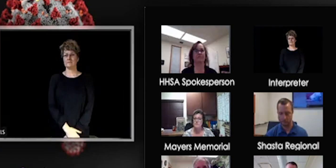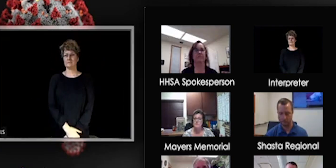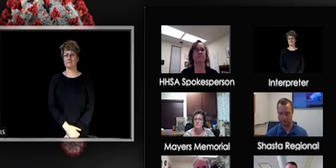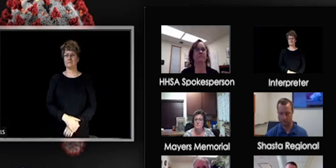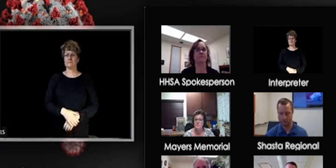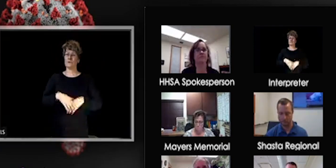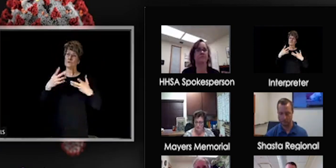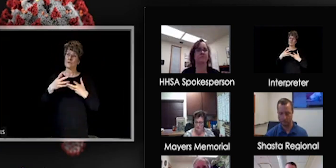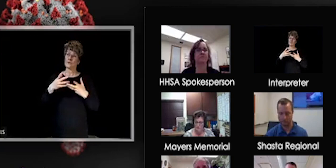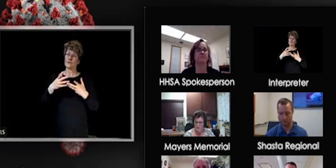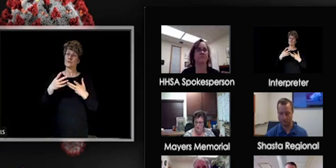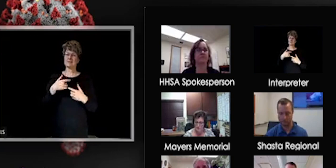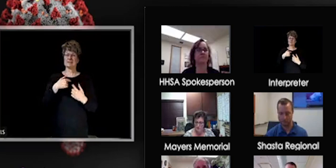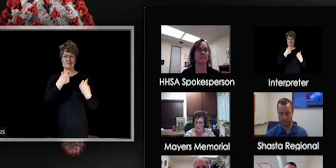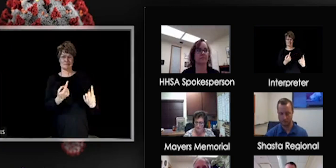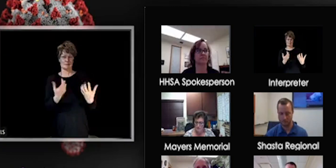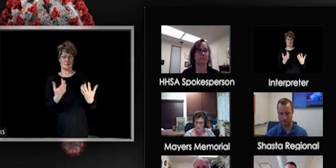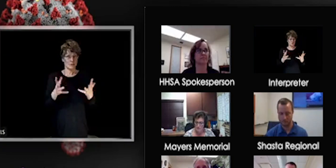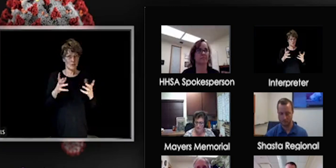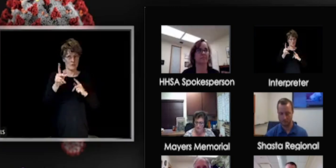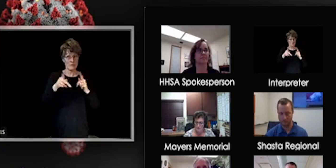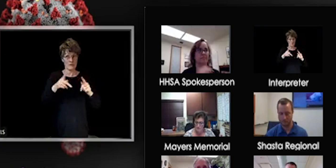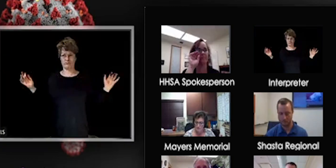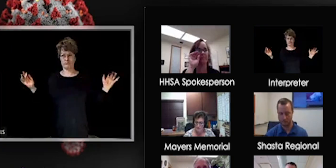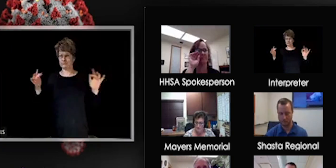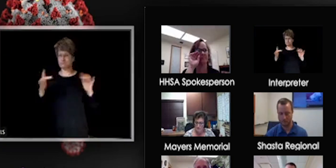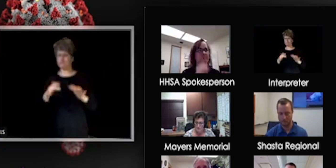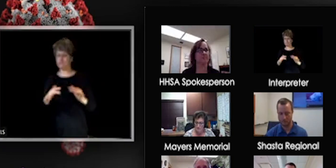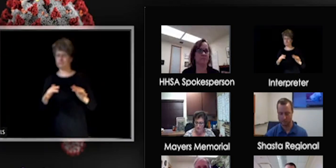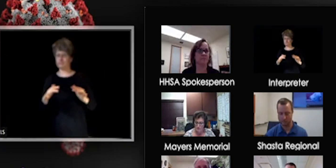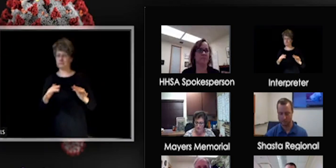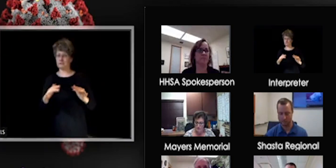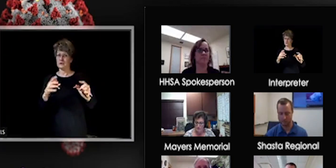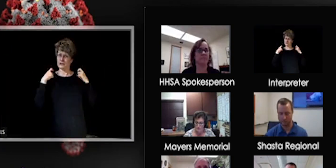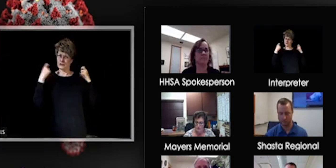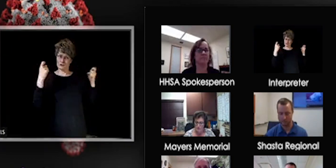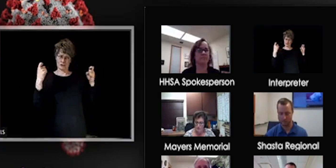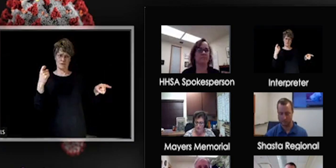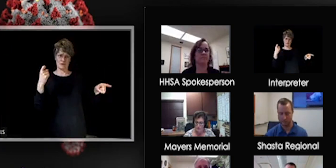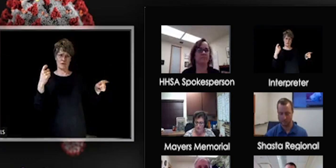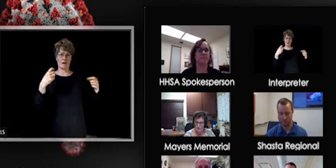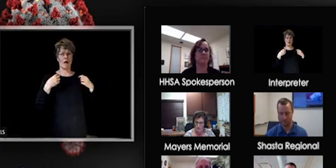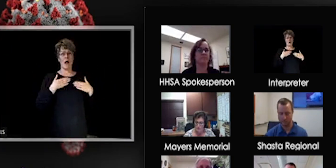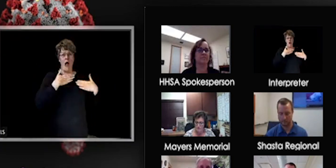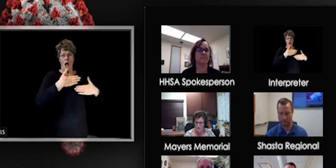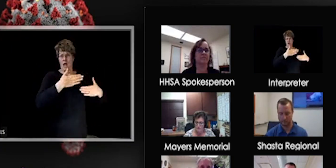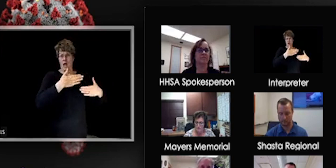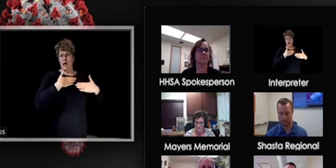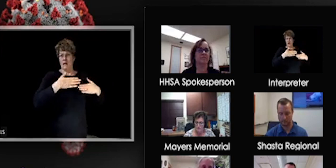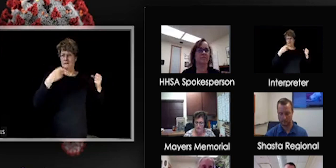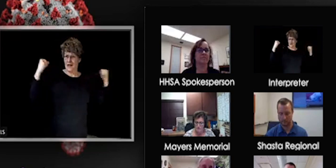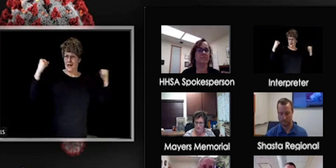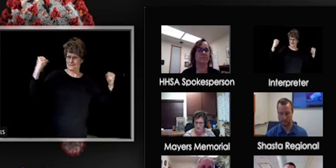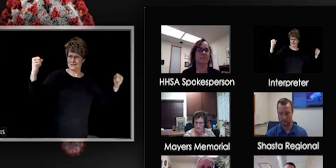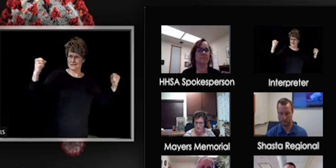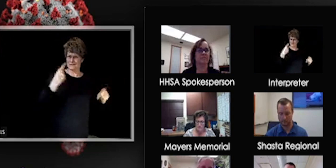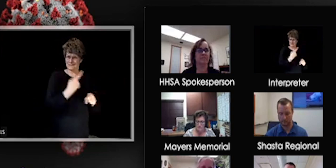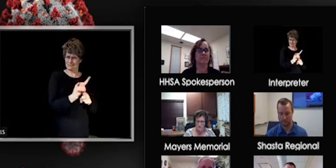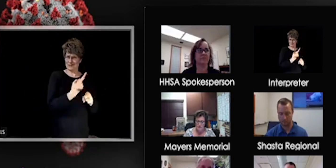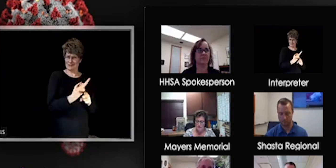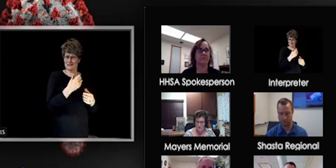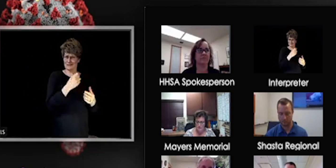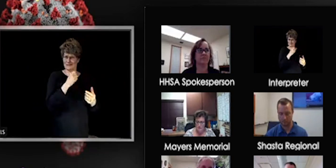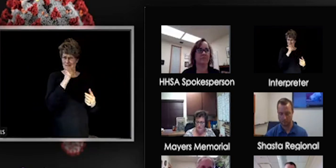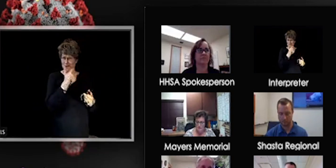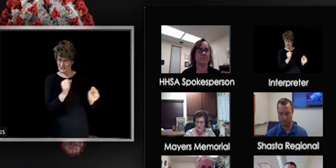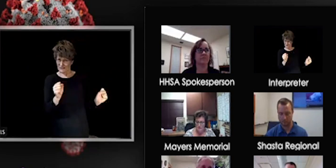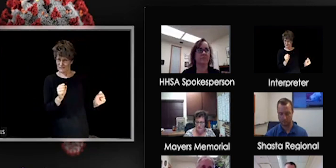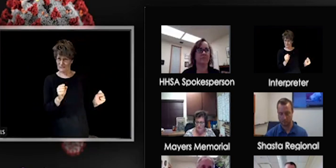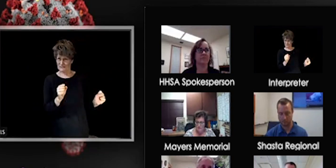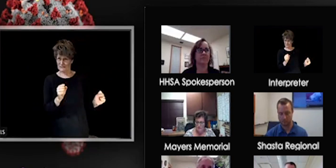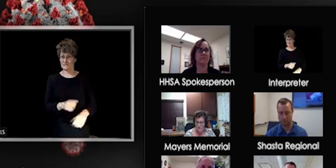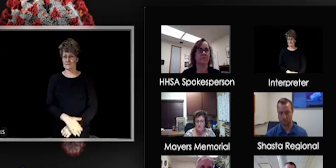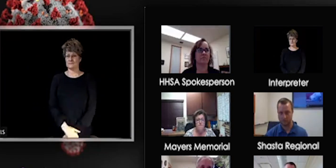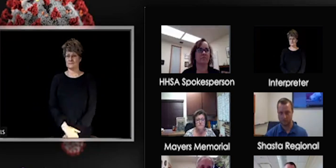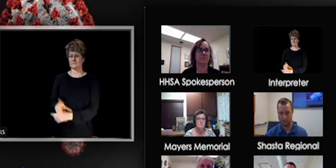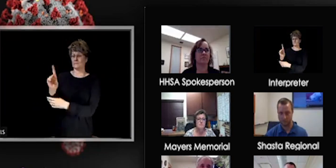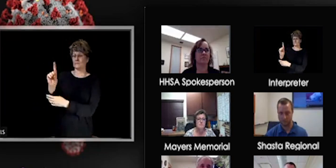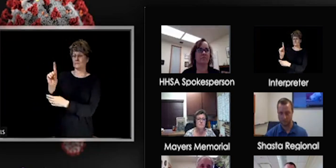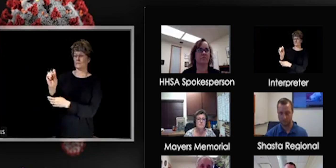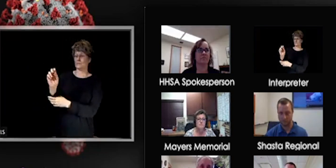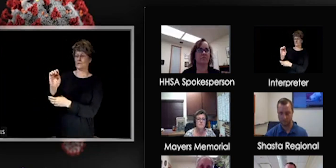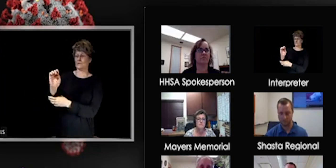of all the heavy breathing that goes on there? Of course, we want people to exercise and